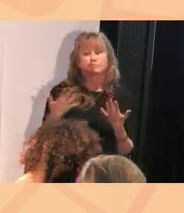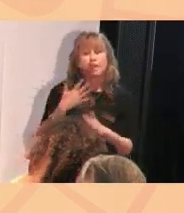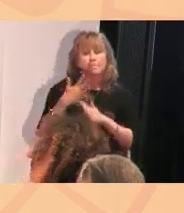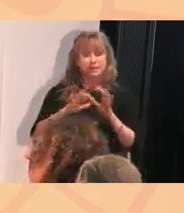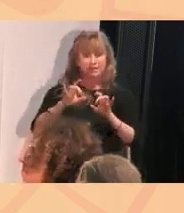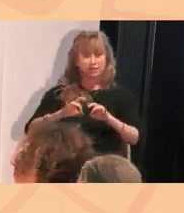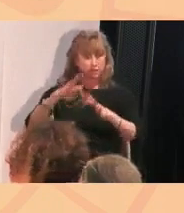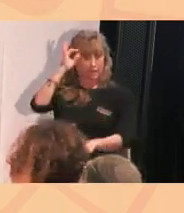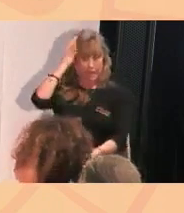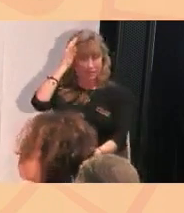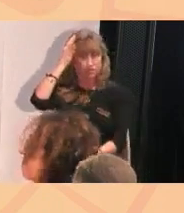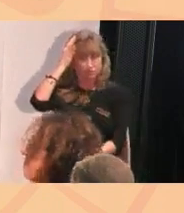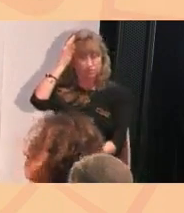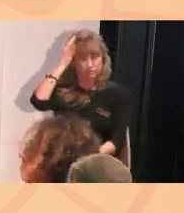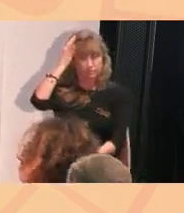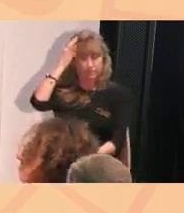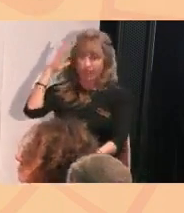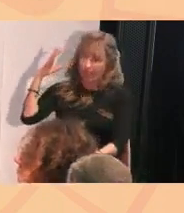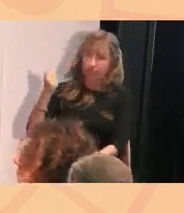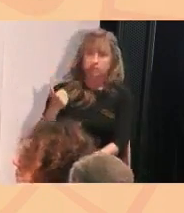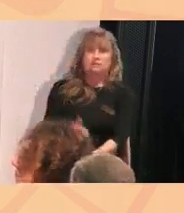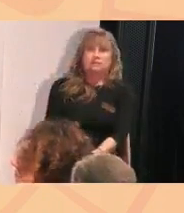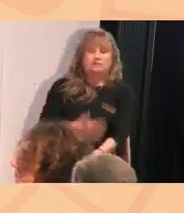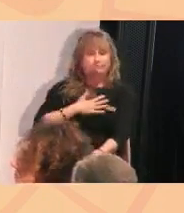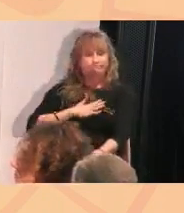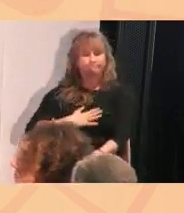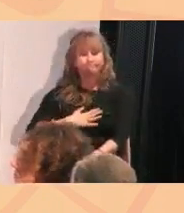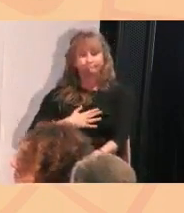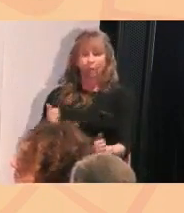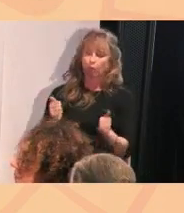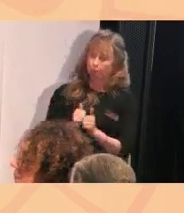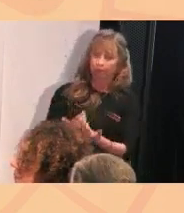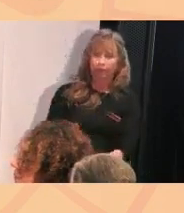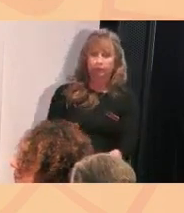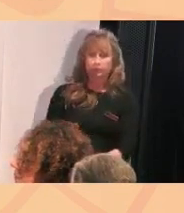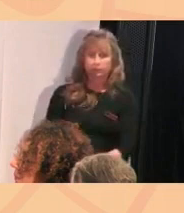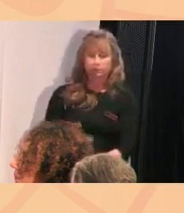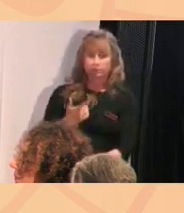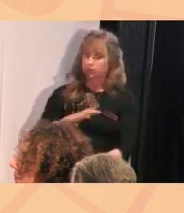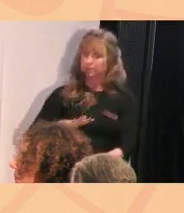to come from Australia to carry everything. And in the end of the day,